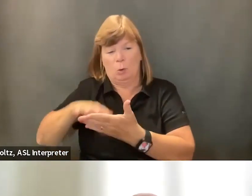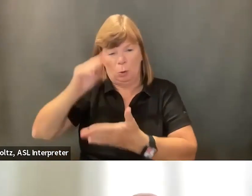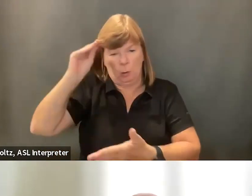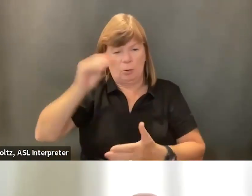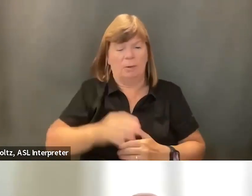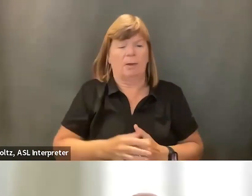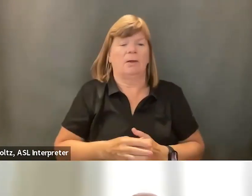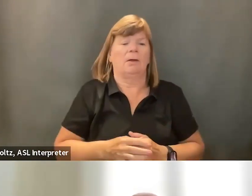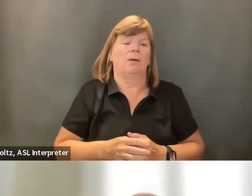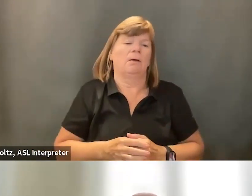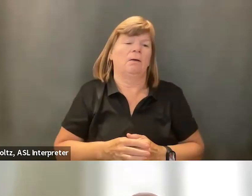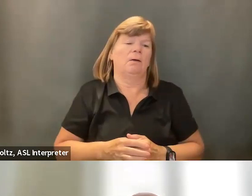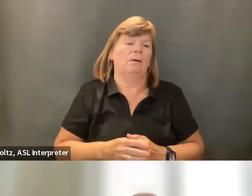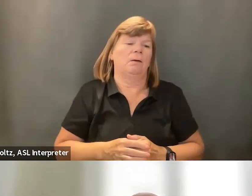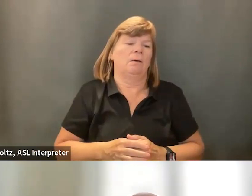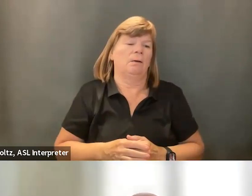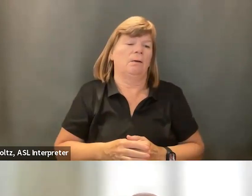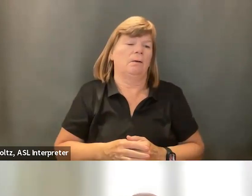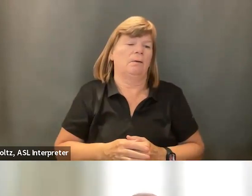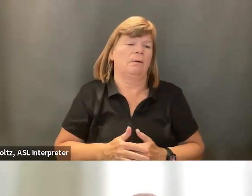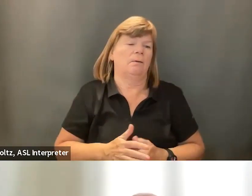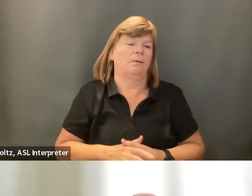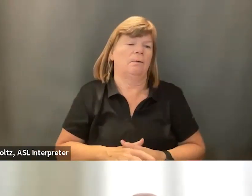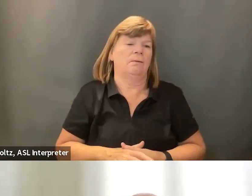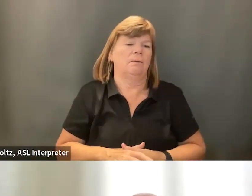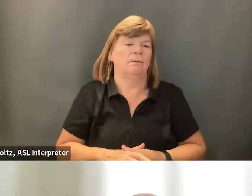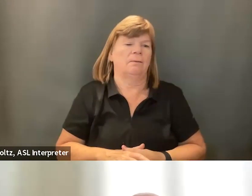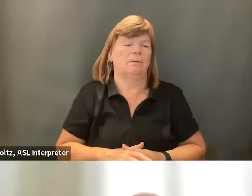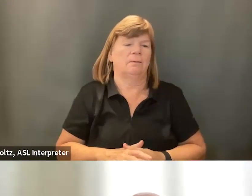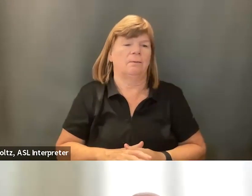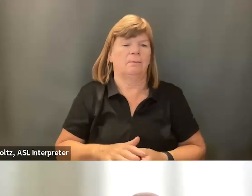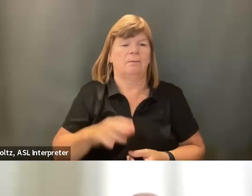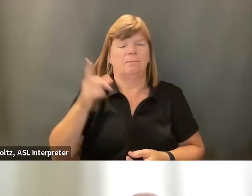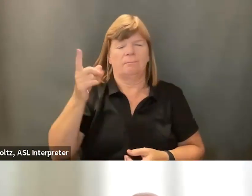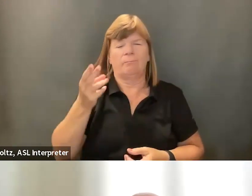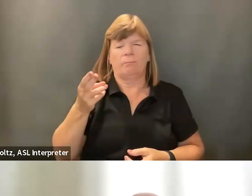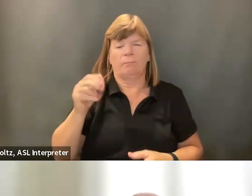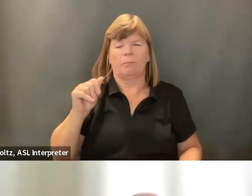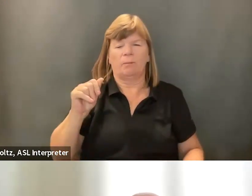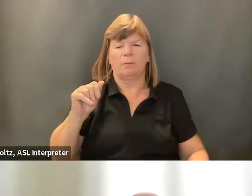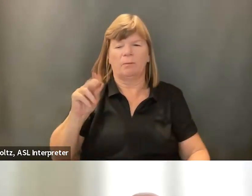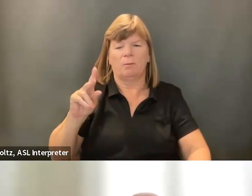um were what was coined by Gene Shaw from Harvard University and she wasn't talking